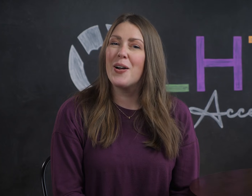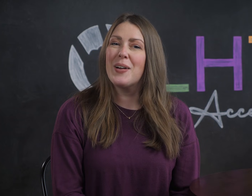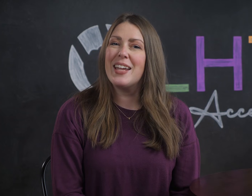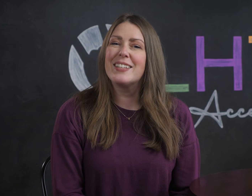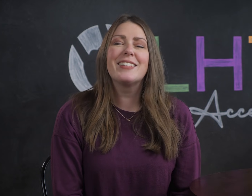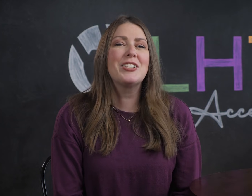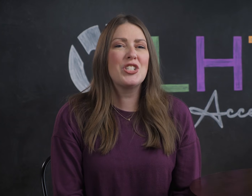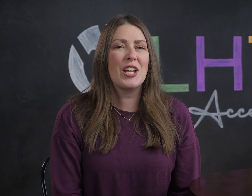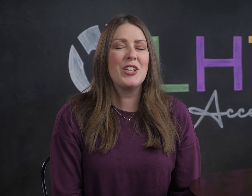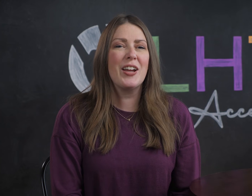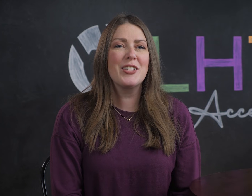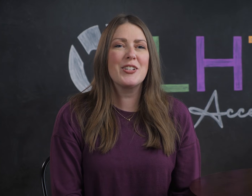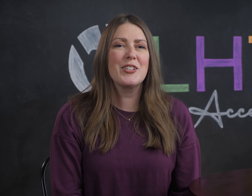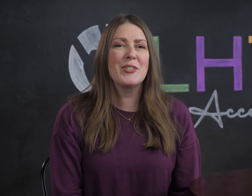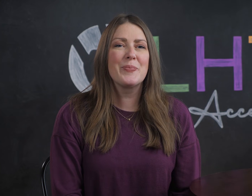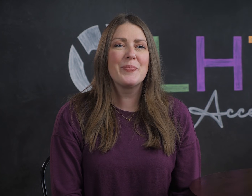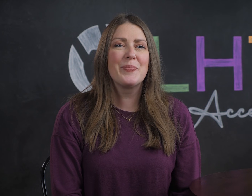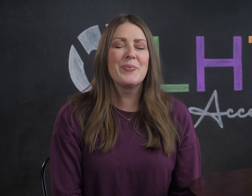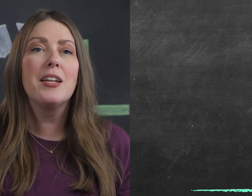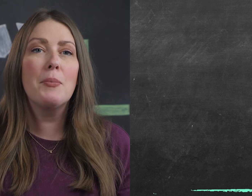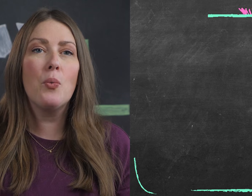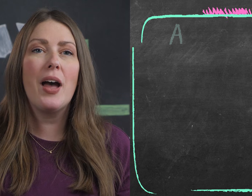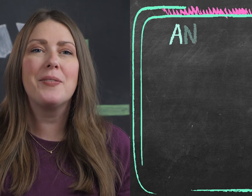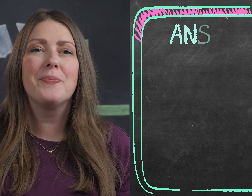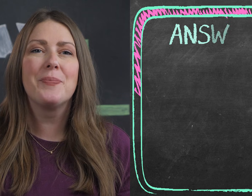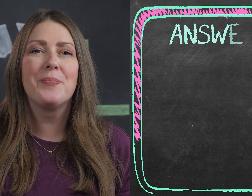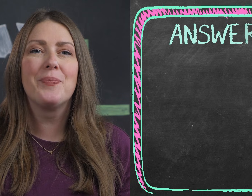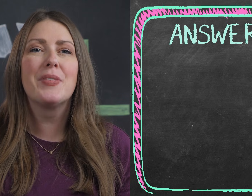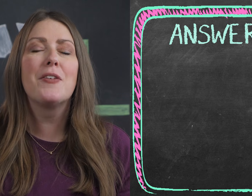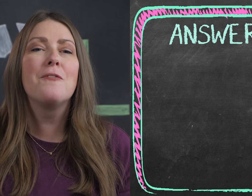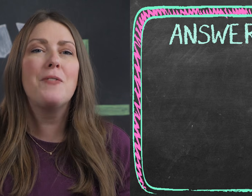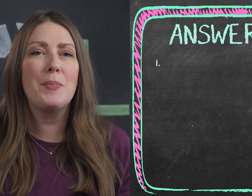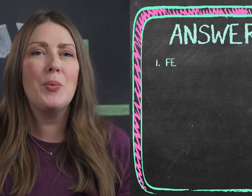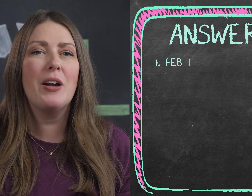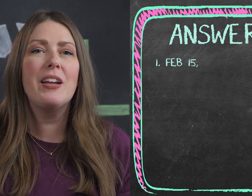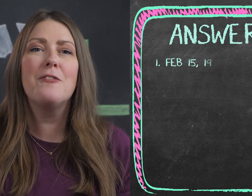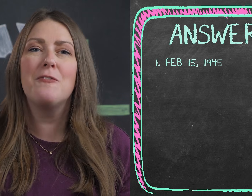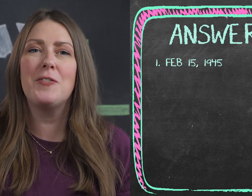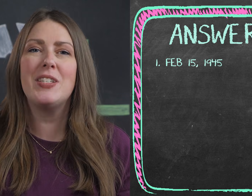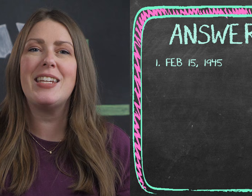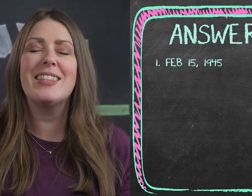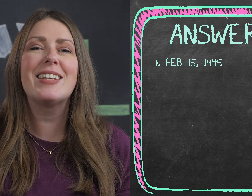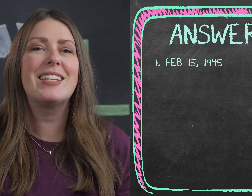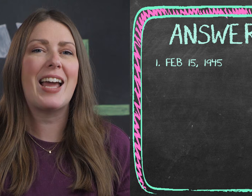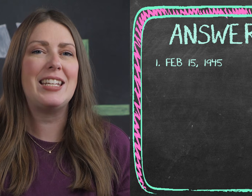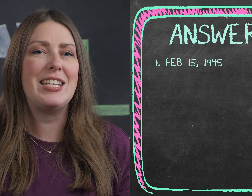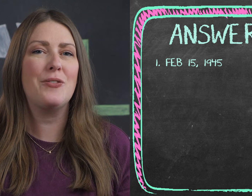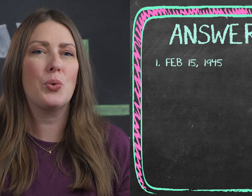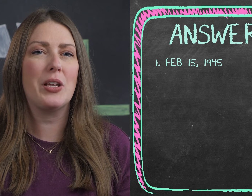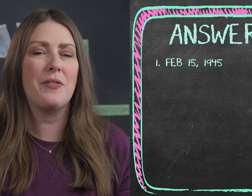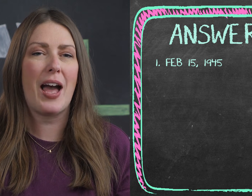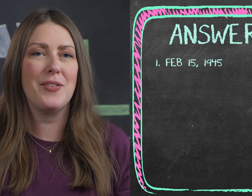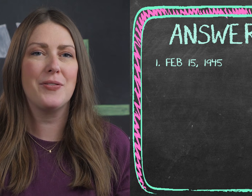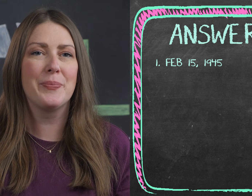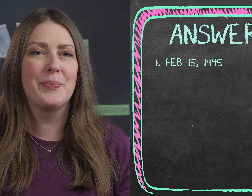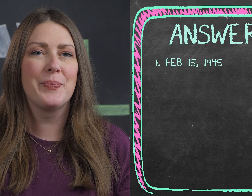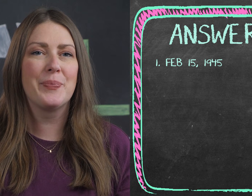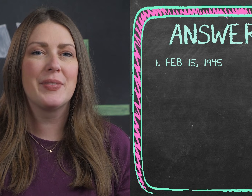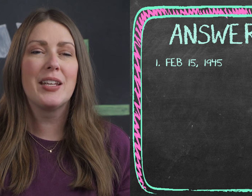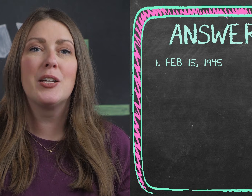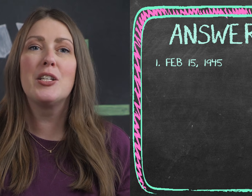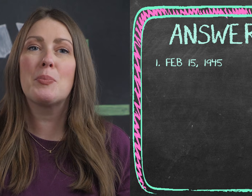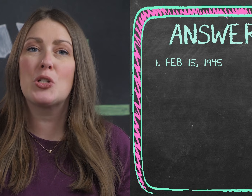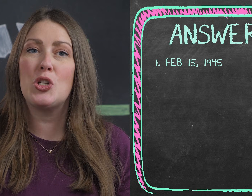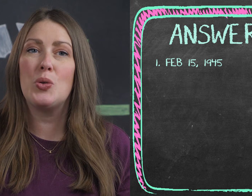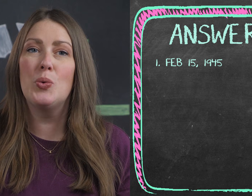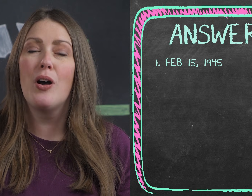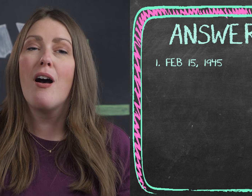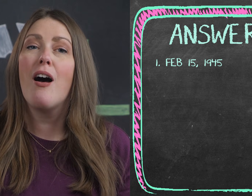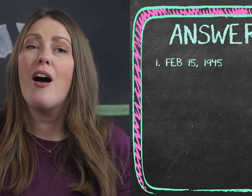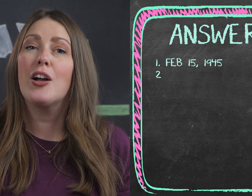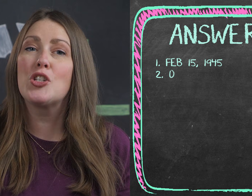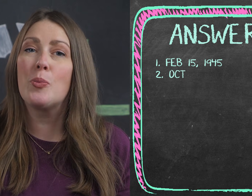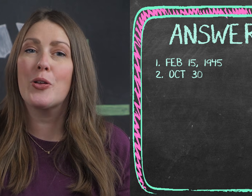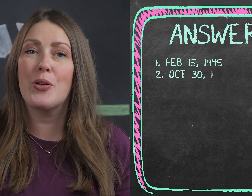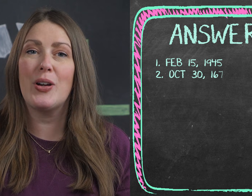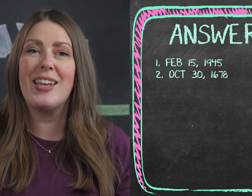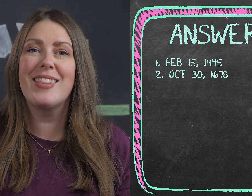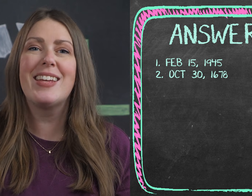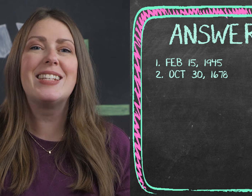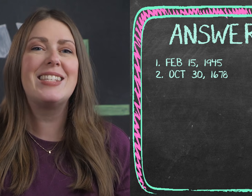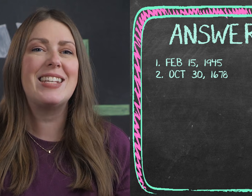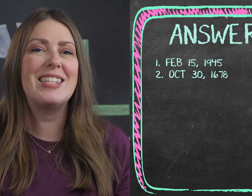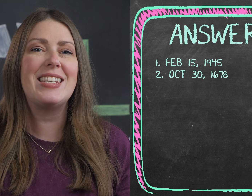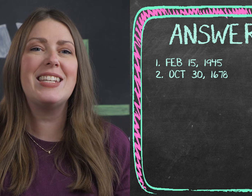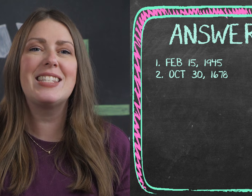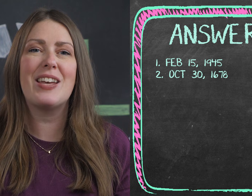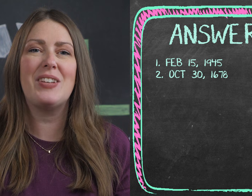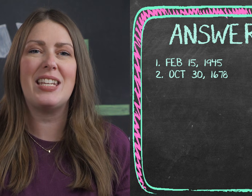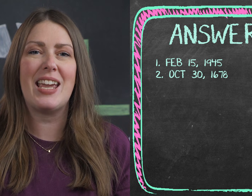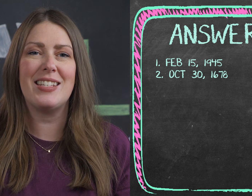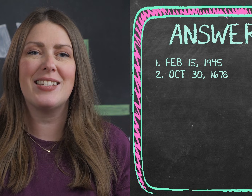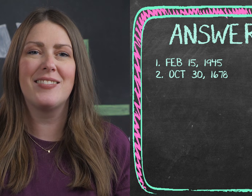All right let's check your answers. Number one, February 15, 1945. Number two. October, 30th 1678.